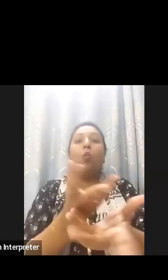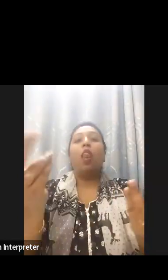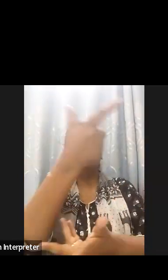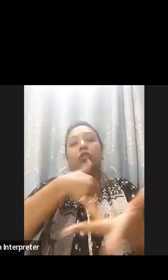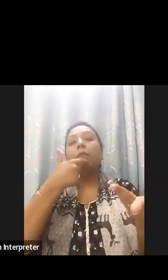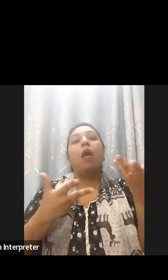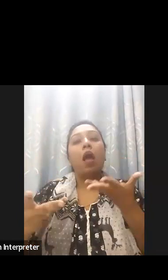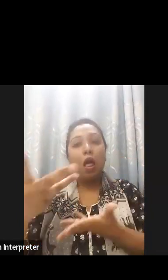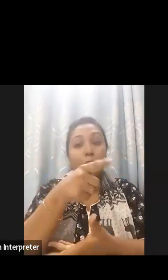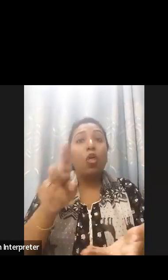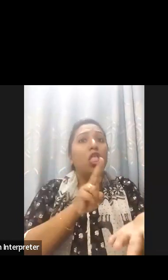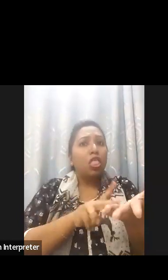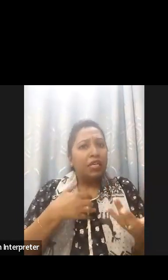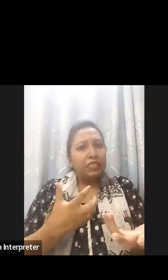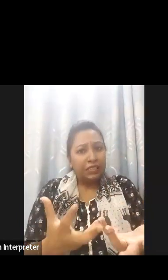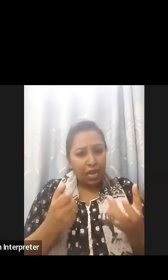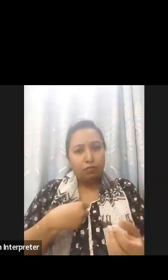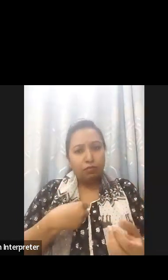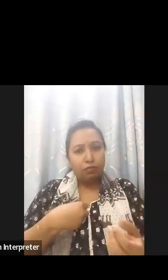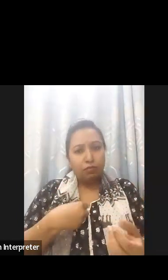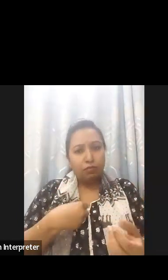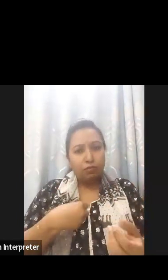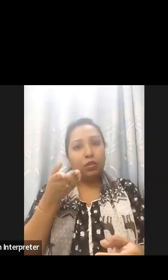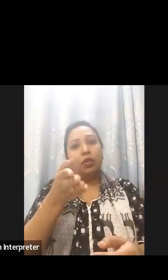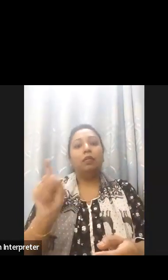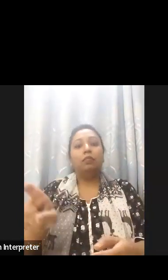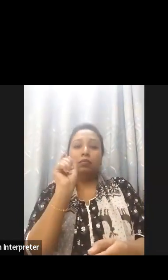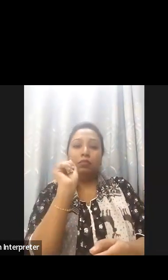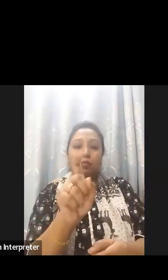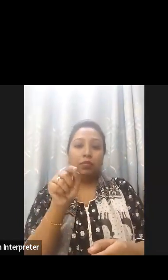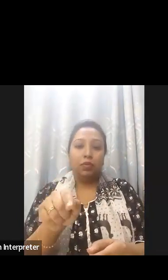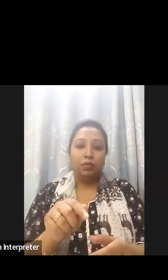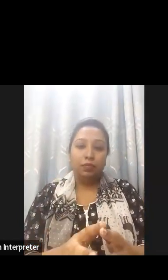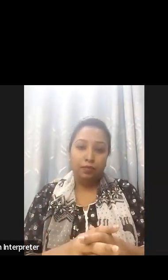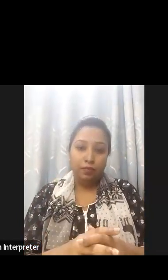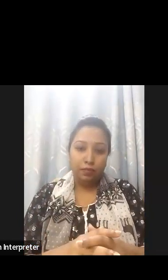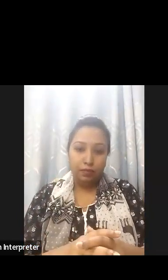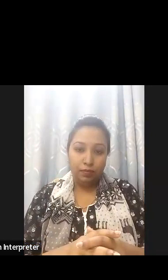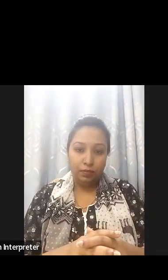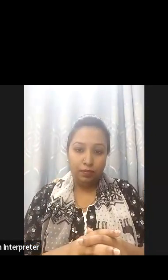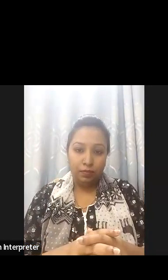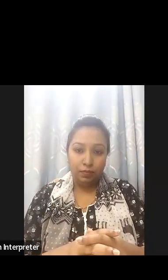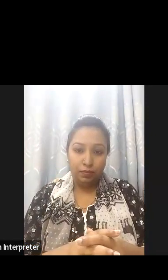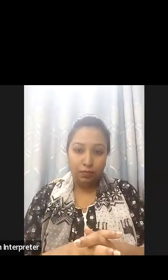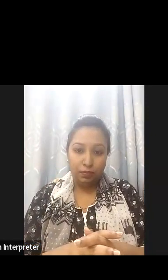you would like to share after the meeting please send them to info@smartcities4all.org.